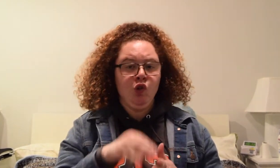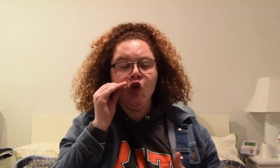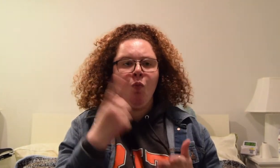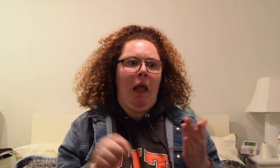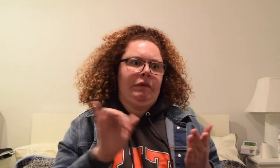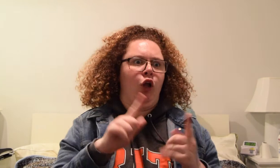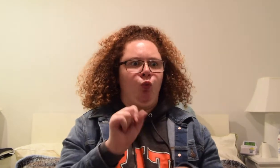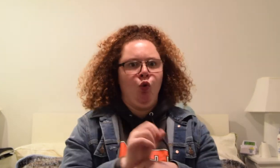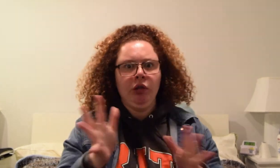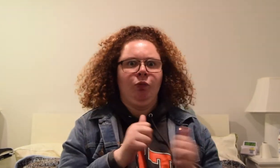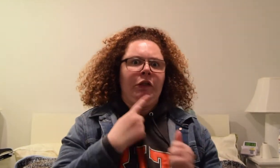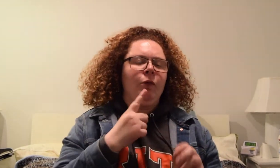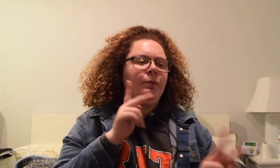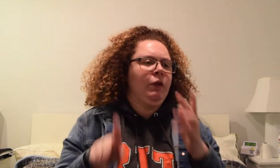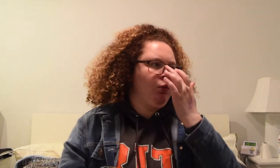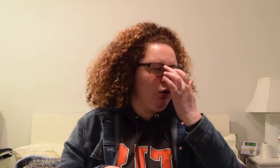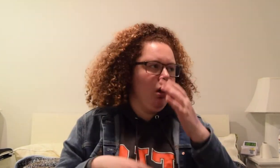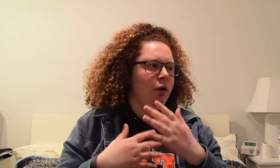Learn what it is like working with hearing people